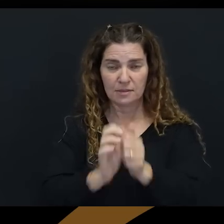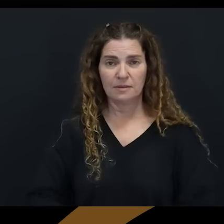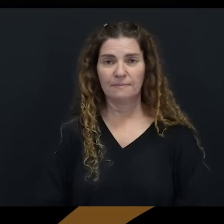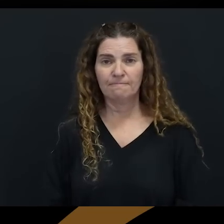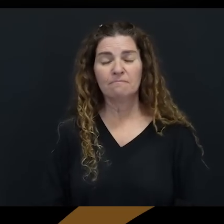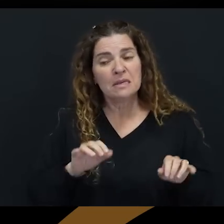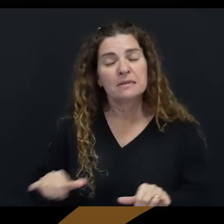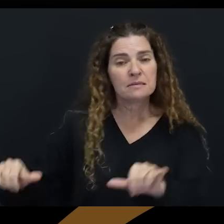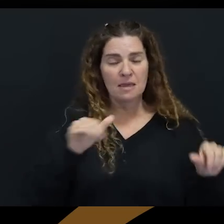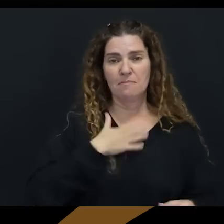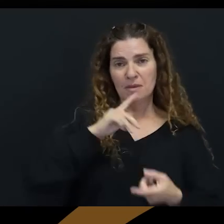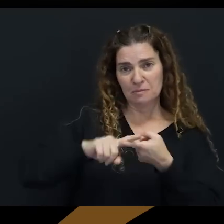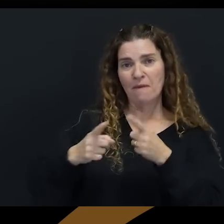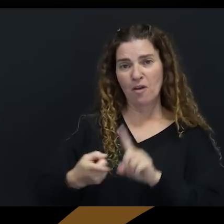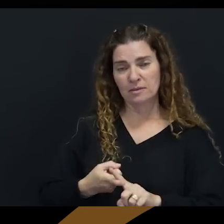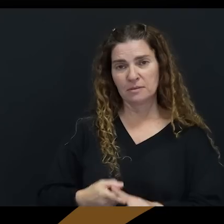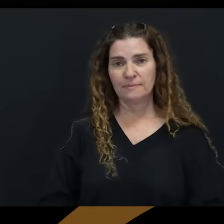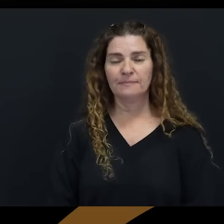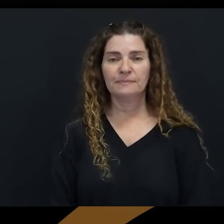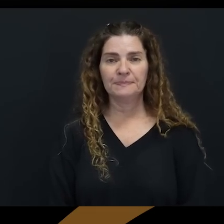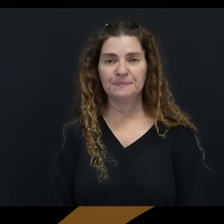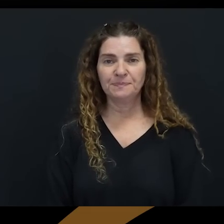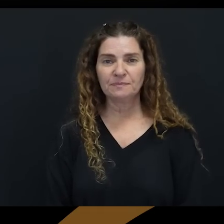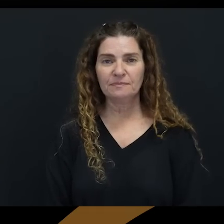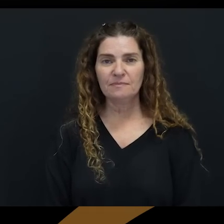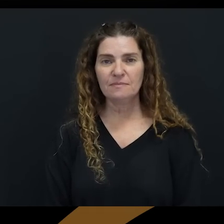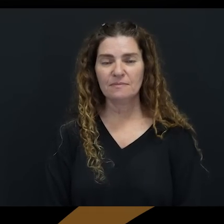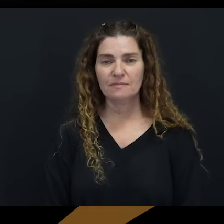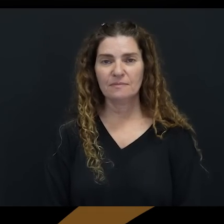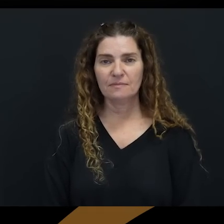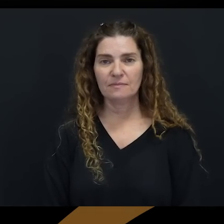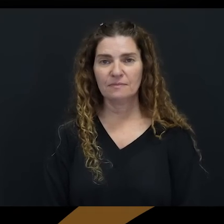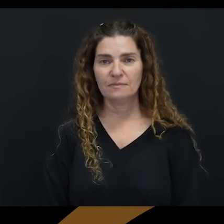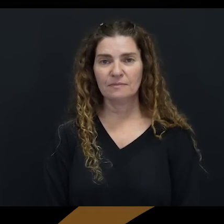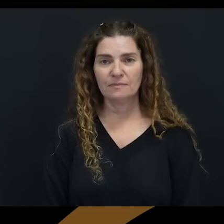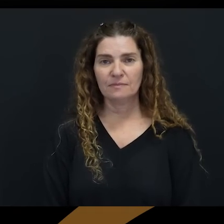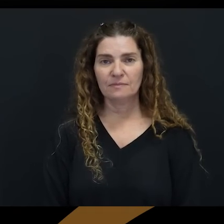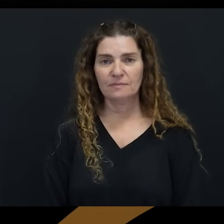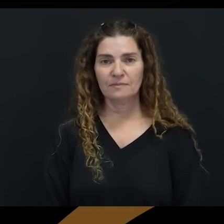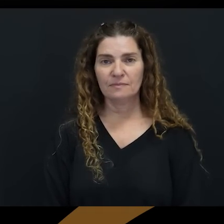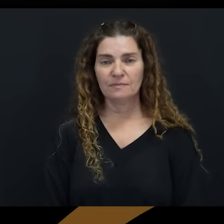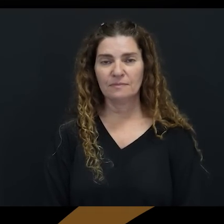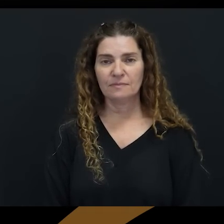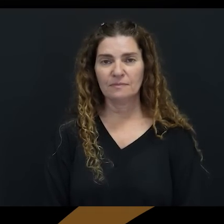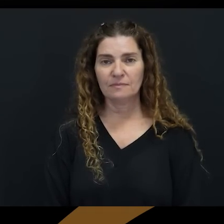just like my friends. Stage two. Time advantage: team white. I was never told